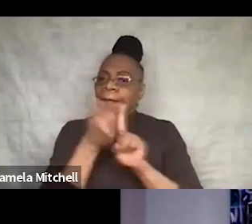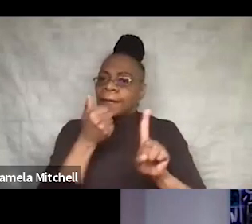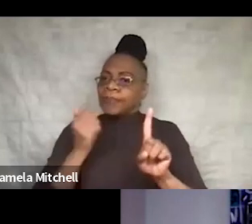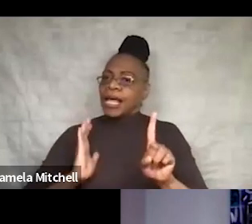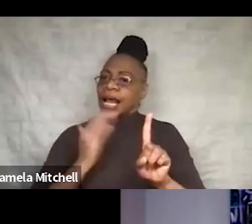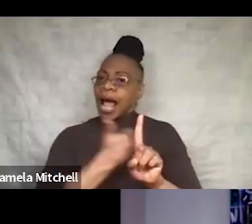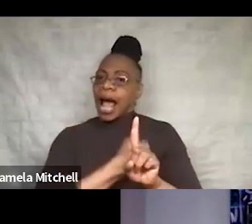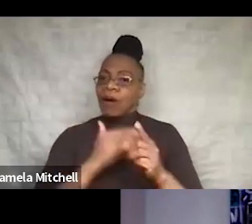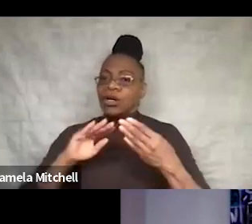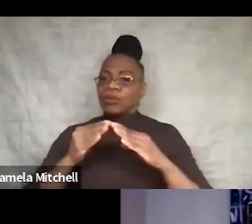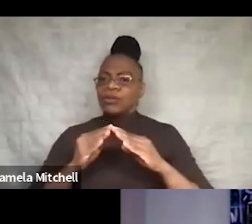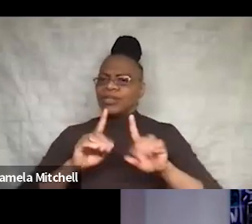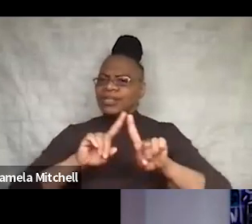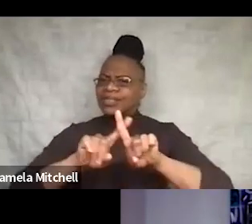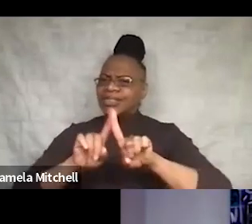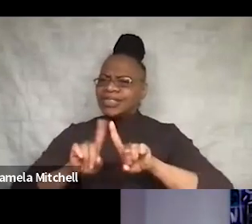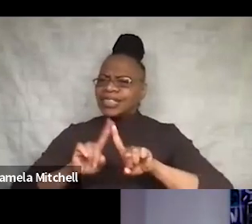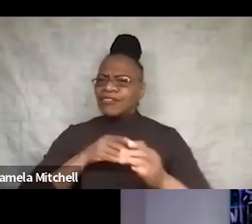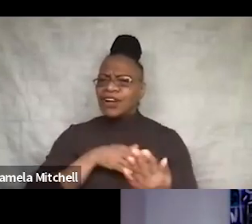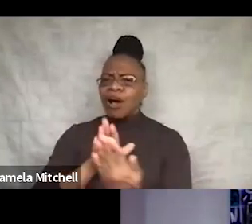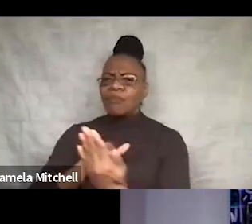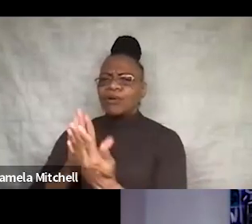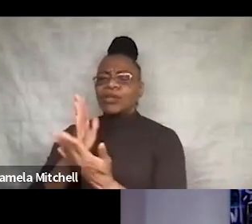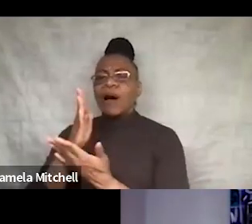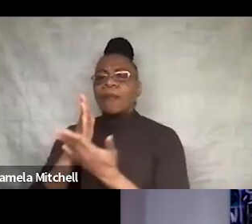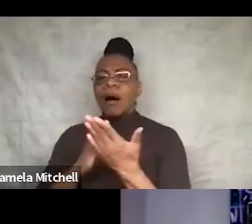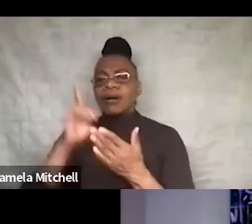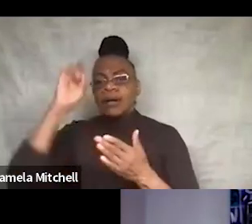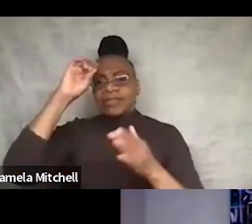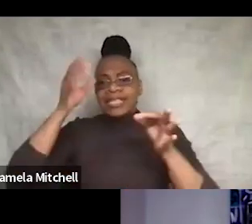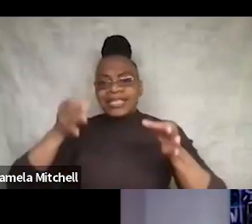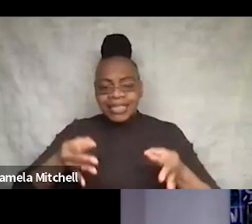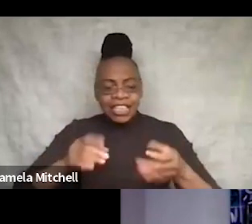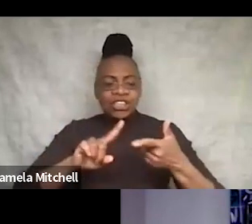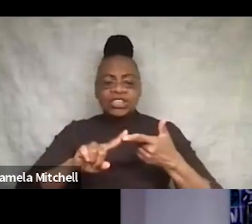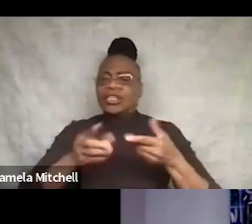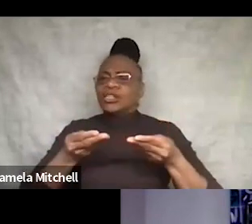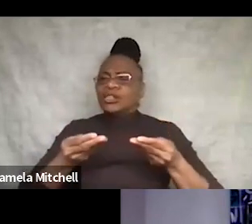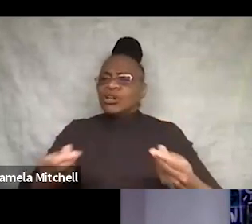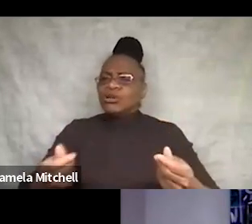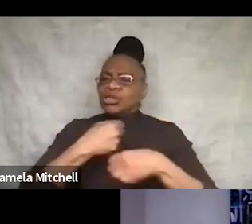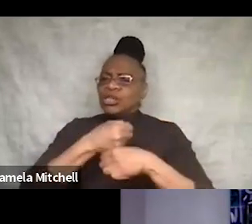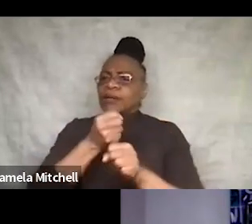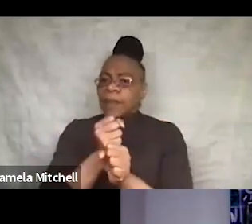in a number of ways are part of decision-making, solution-making, you know, all the way from, you know,